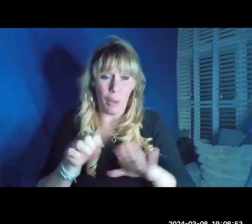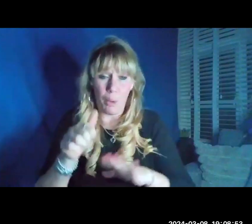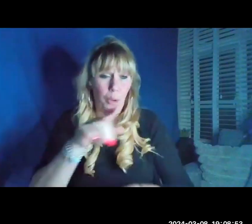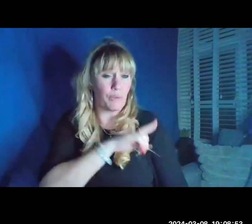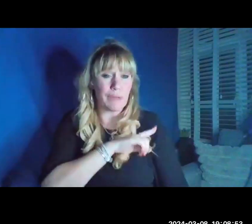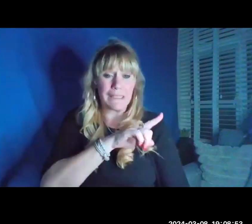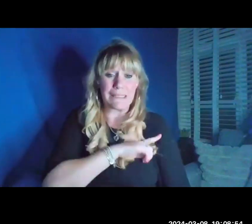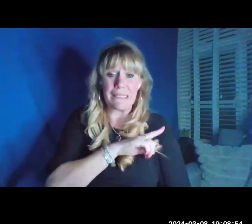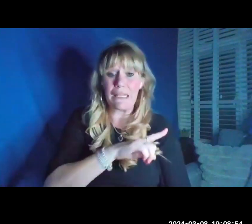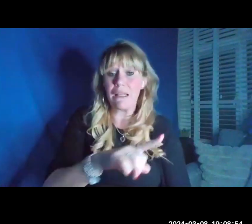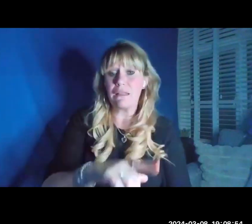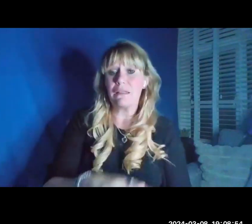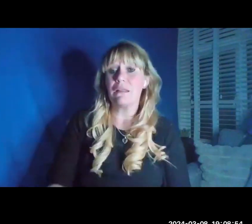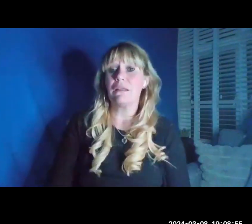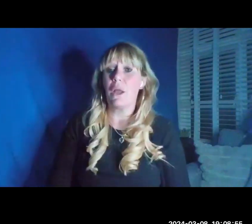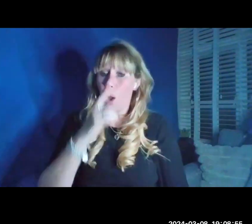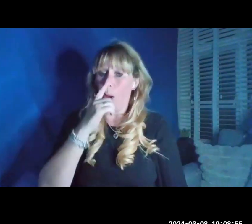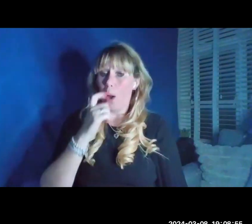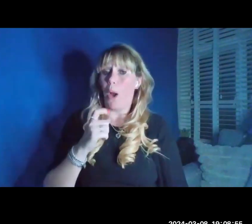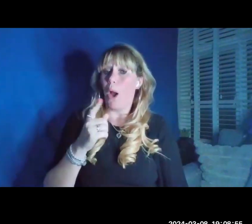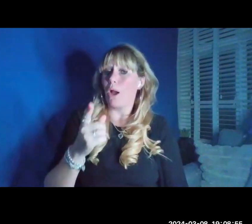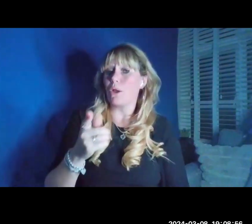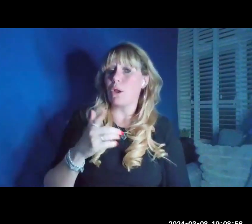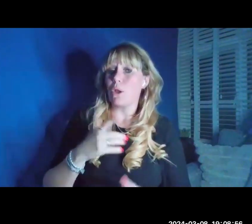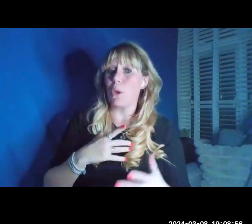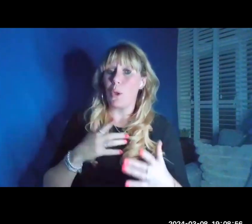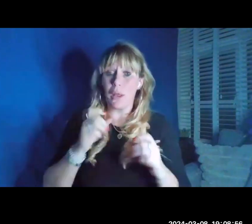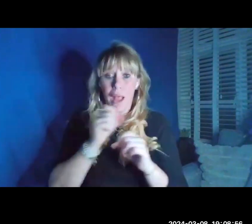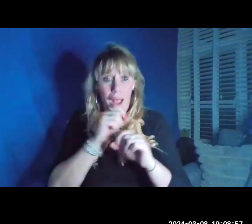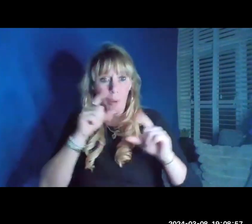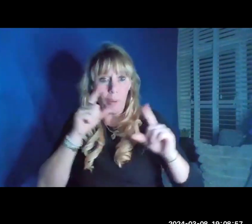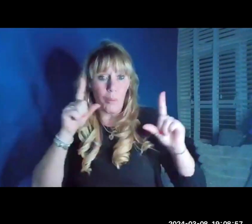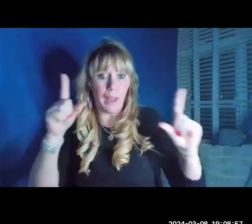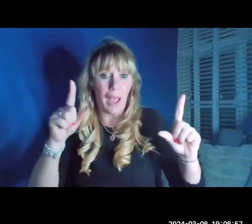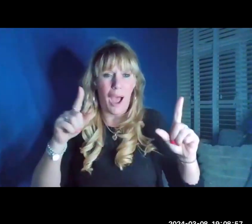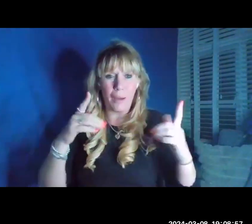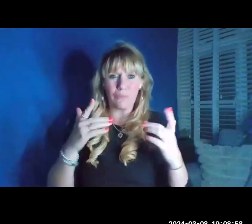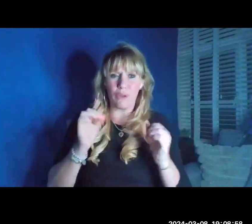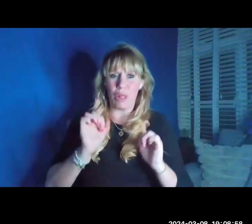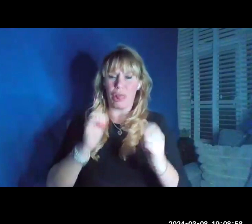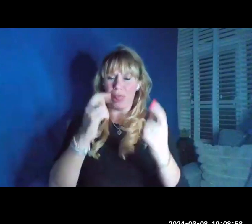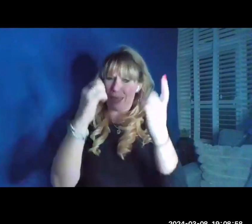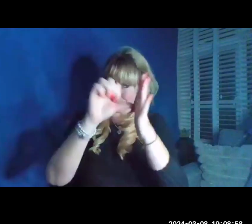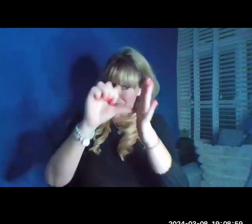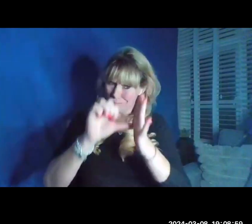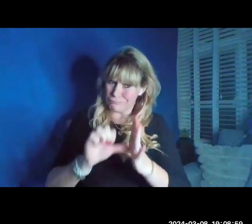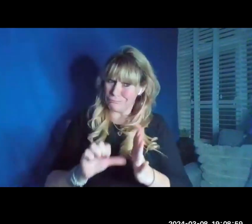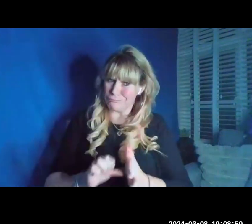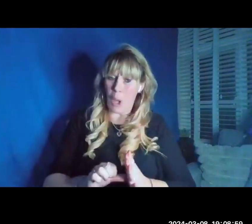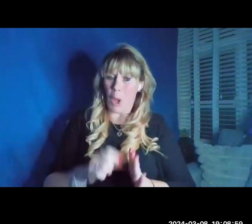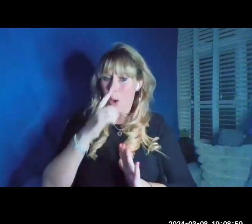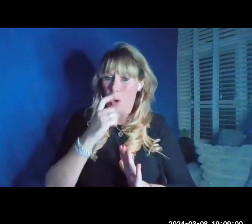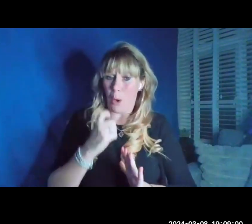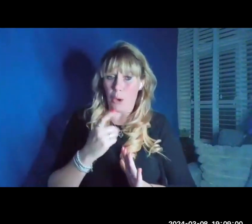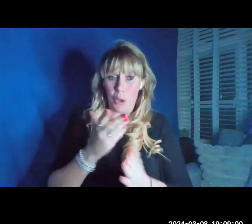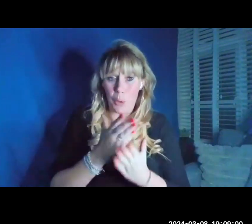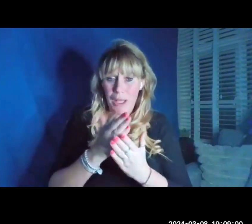Is how we live our lifetimes. today it's our turn to draw the lines